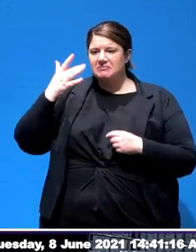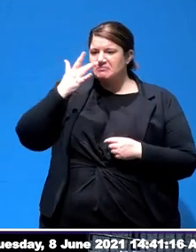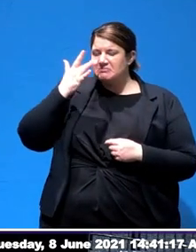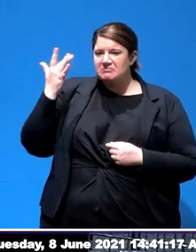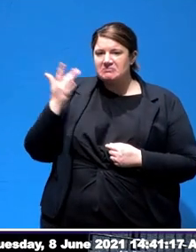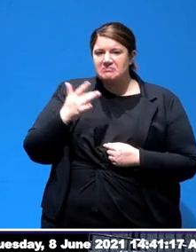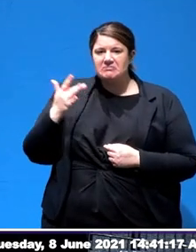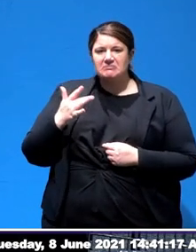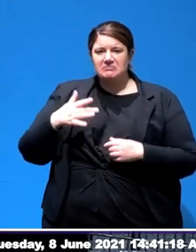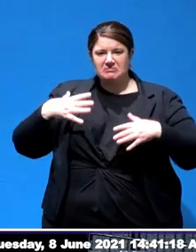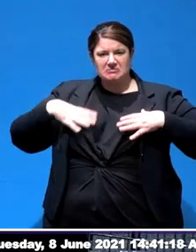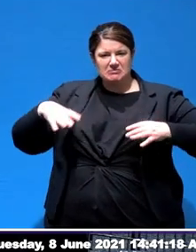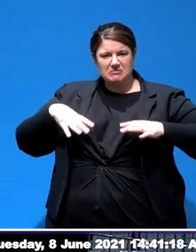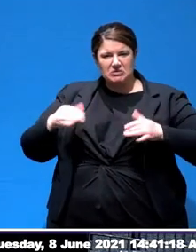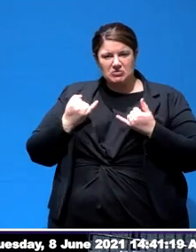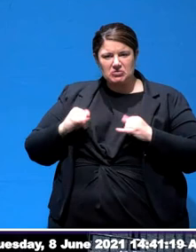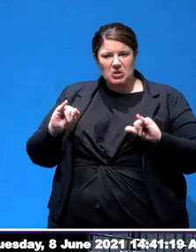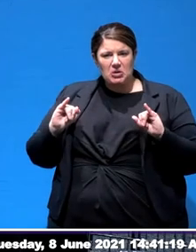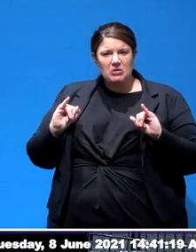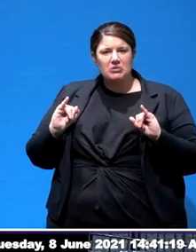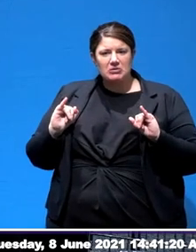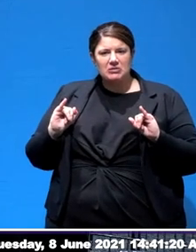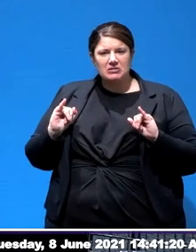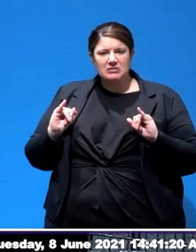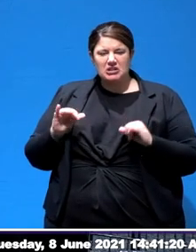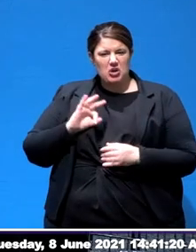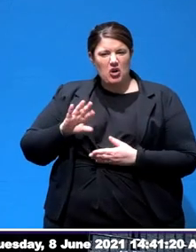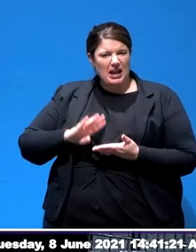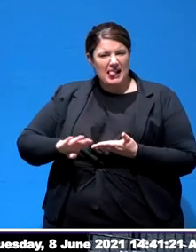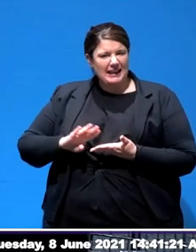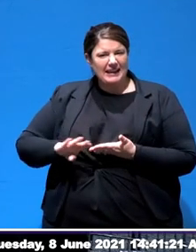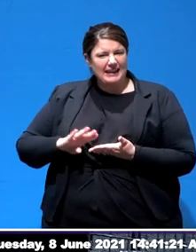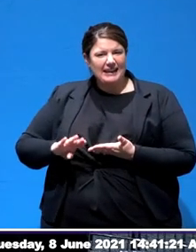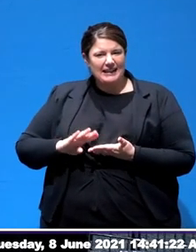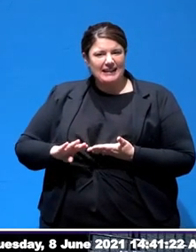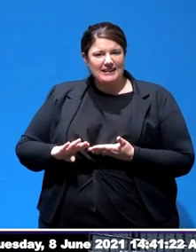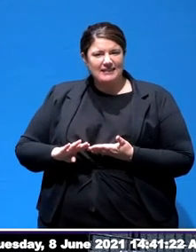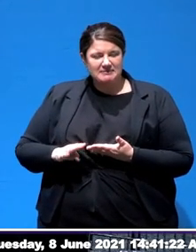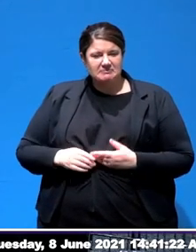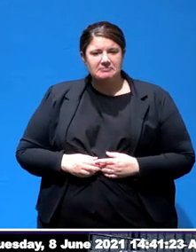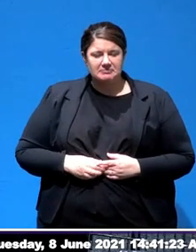on many occasions, that his clothes weren't clean, and often that they weren't his own clothes.